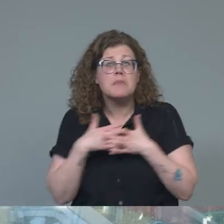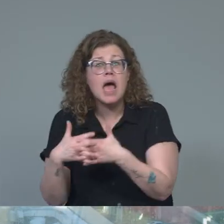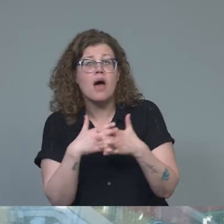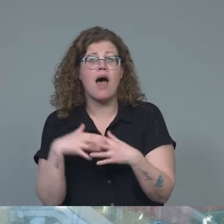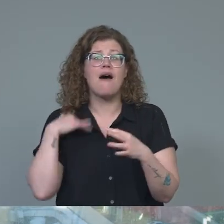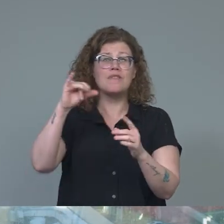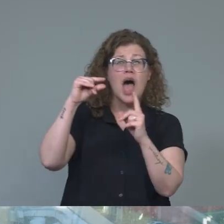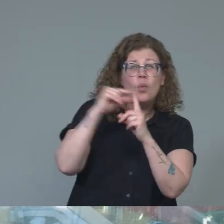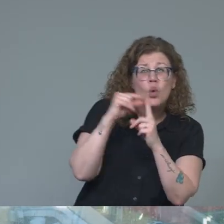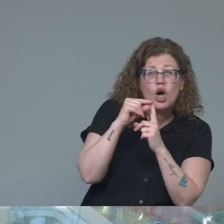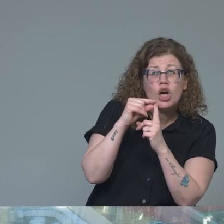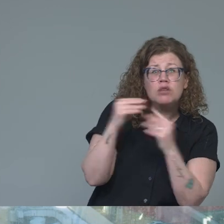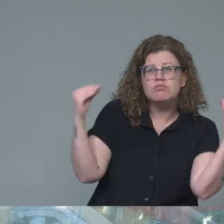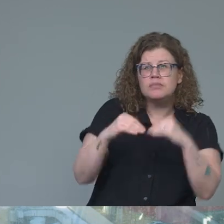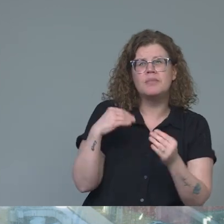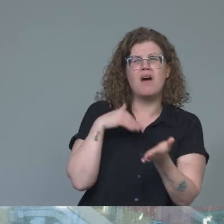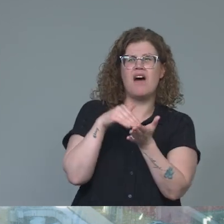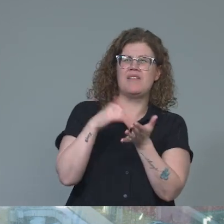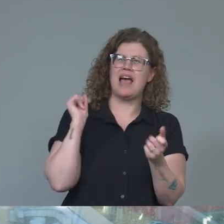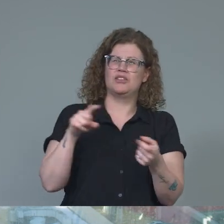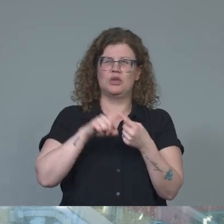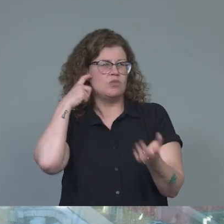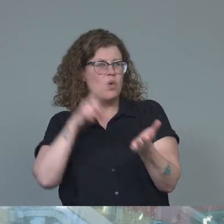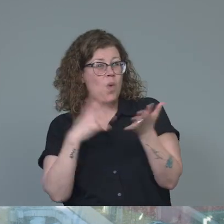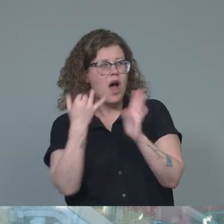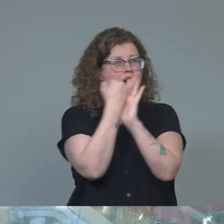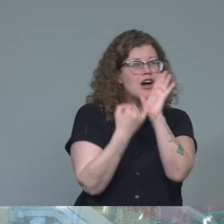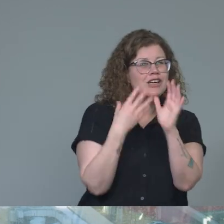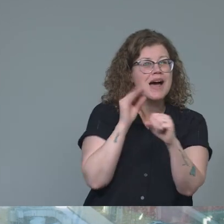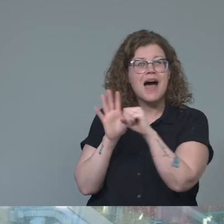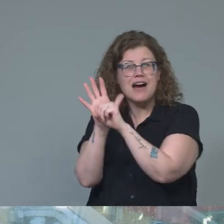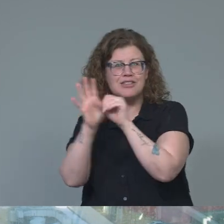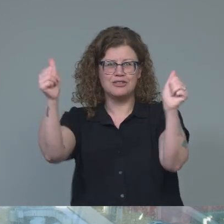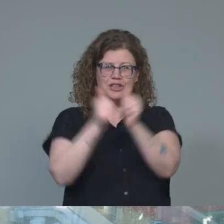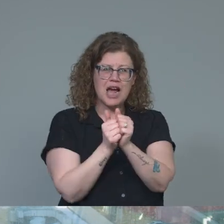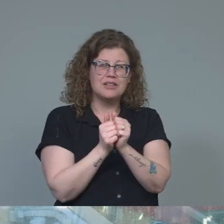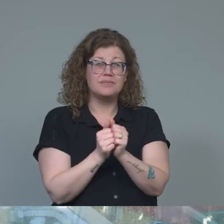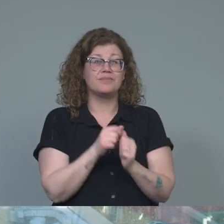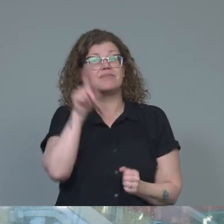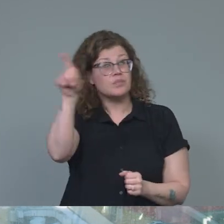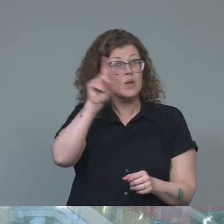so it would be like giant puppets on the street or banners or music or all kinds of ways of getting